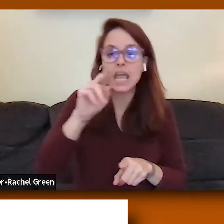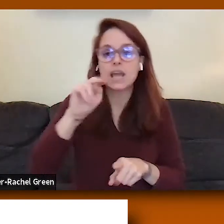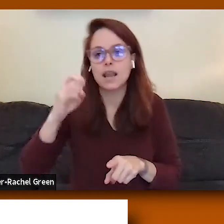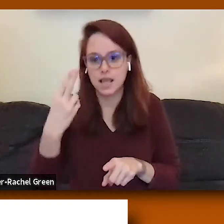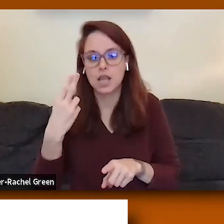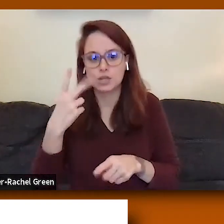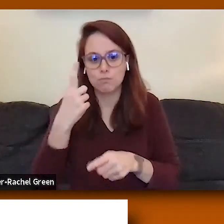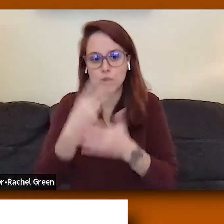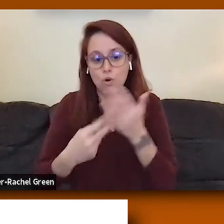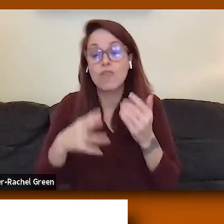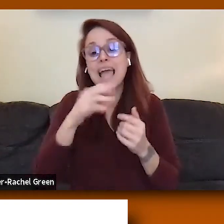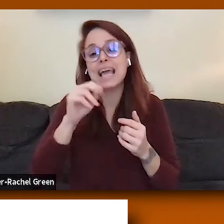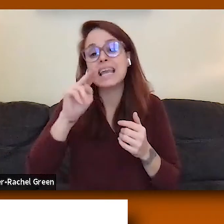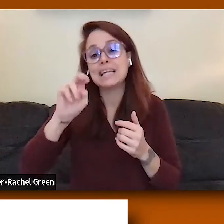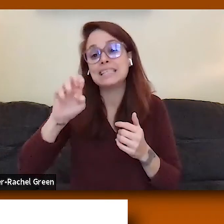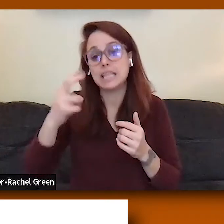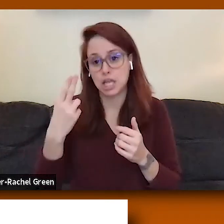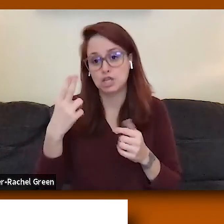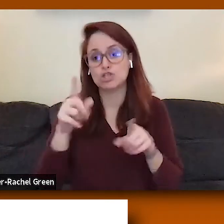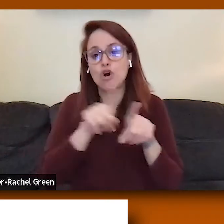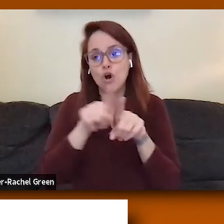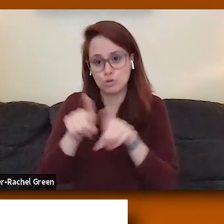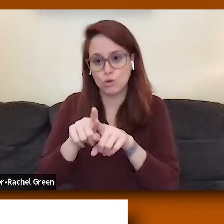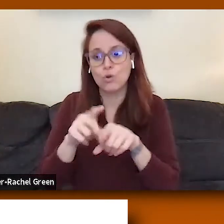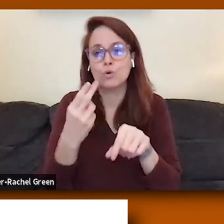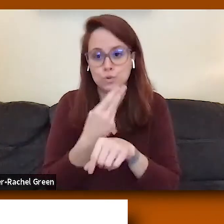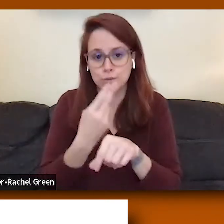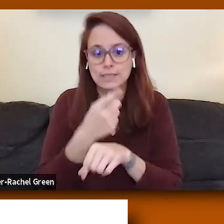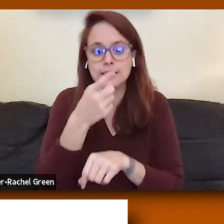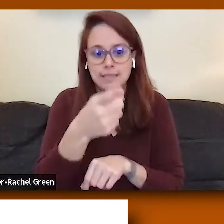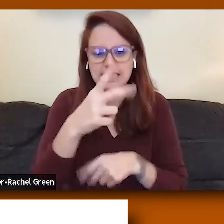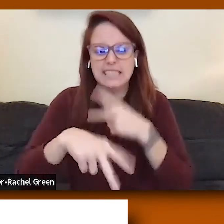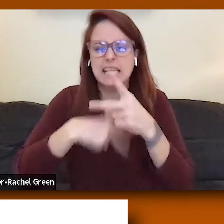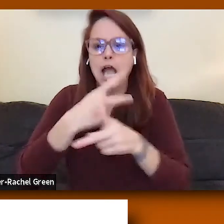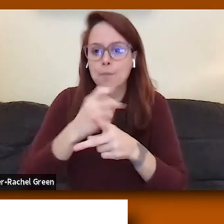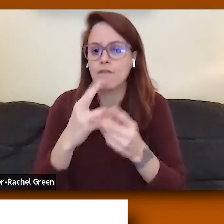NEH also uses this type.